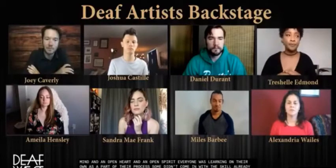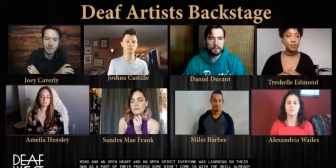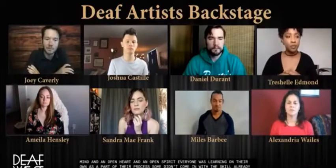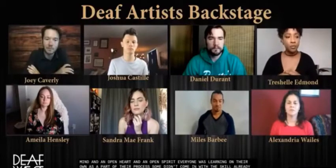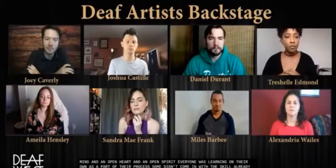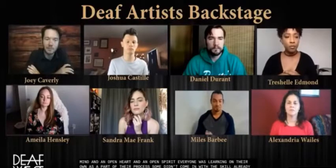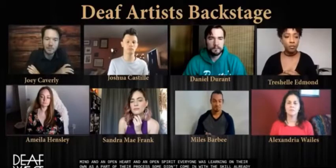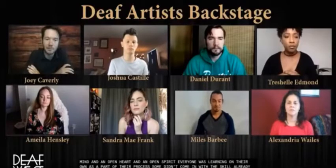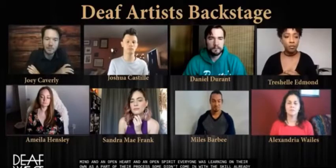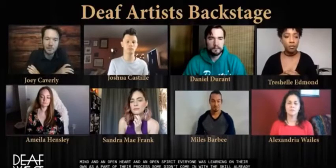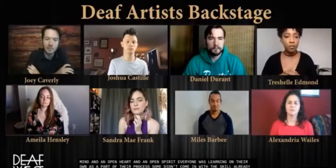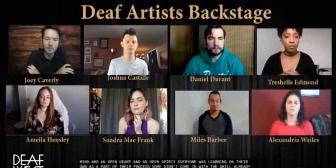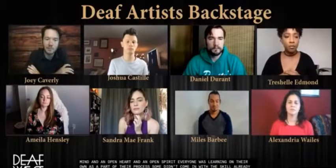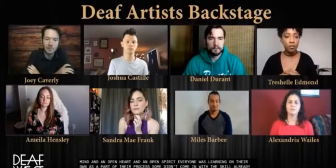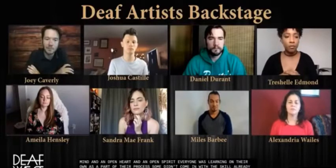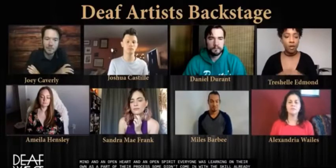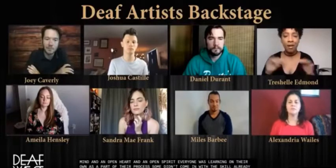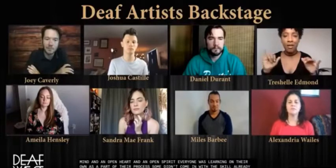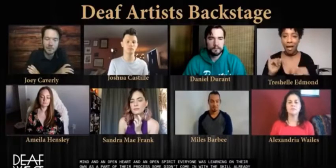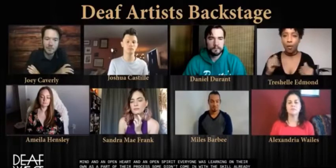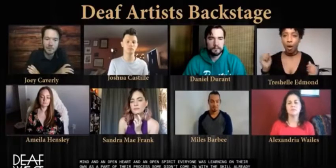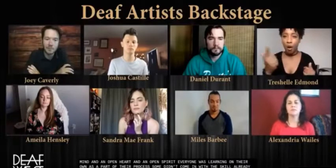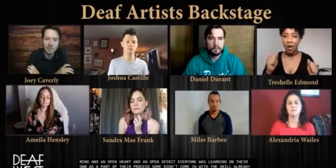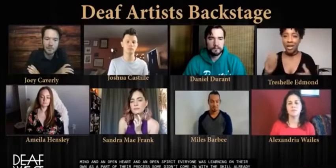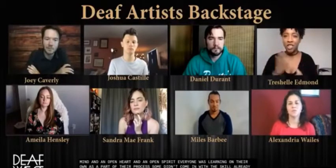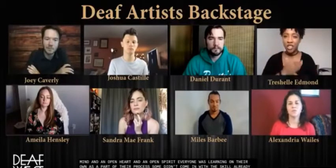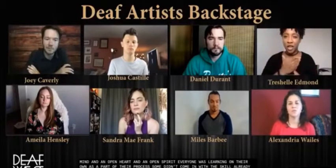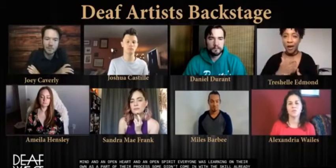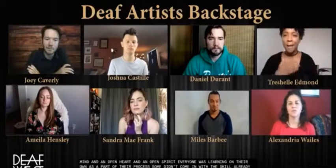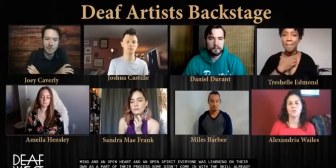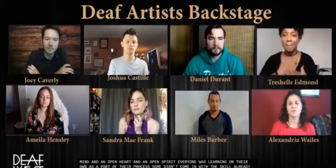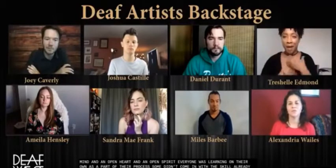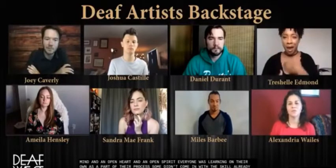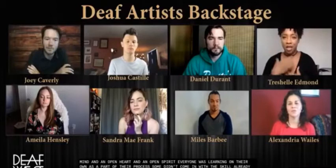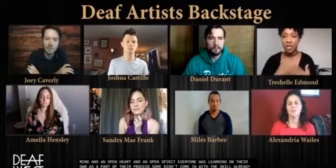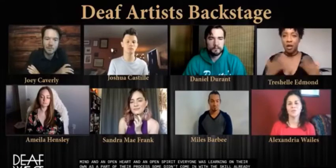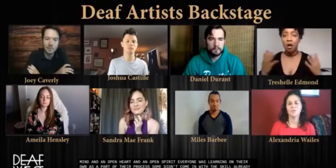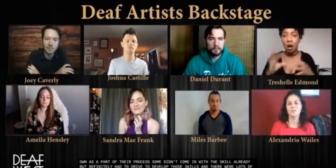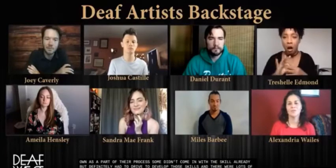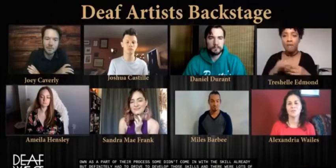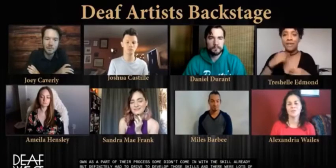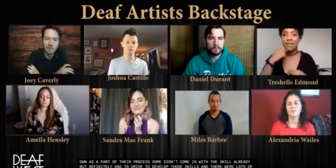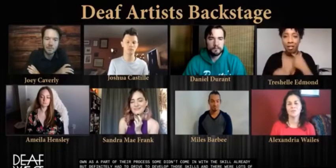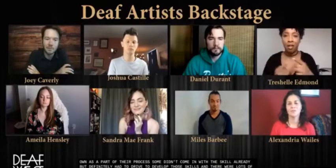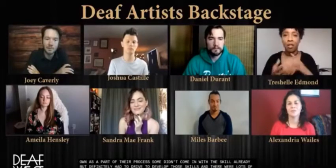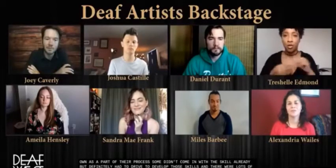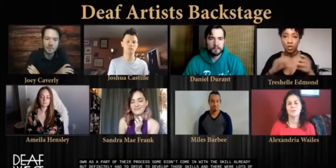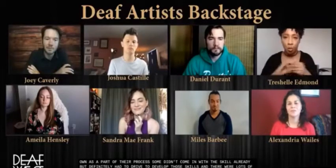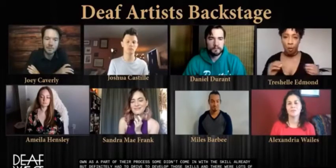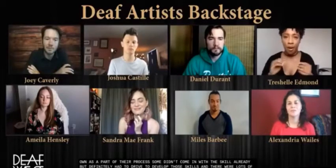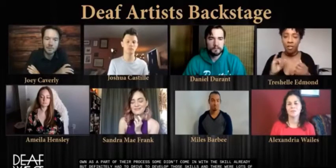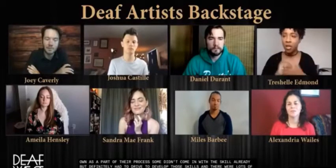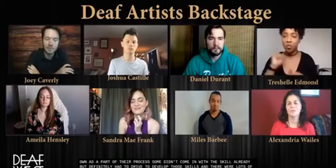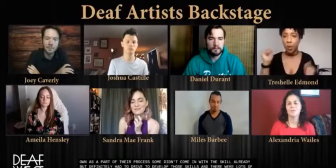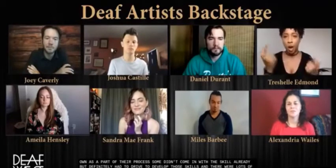We're all really in a place where they were willing to share their passion and come together